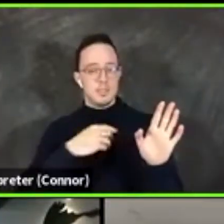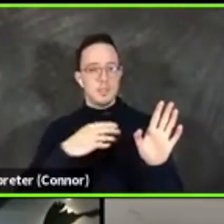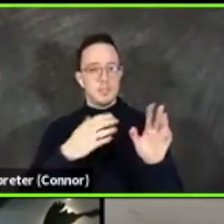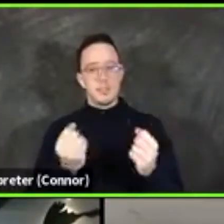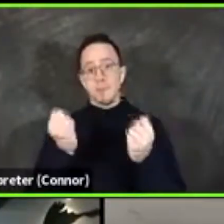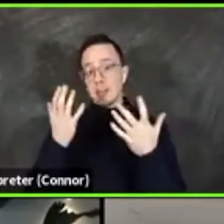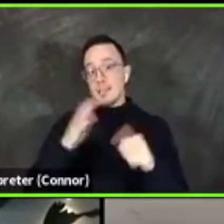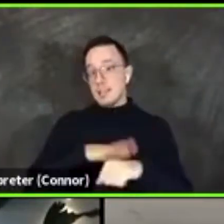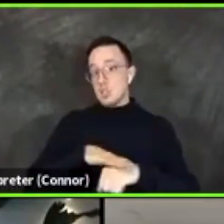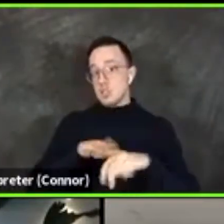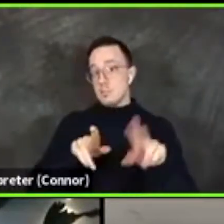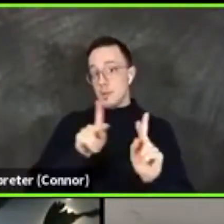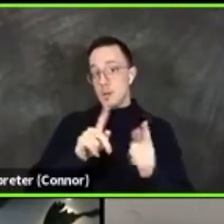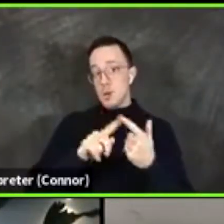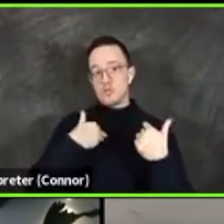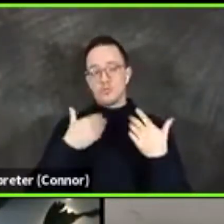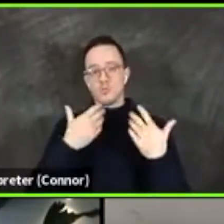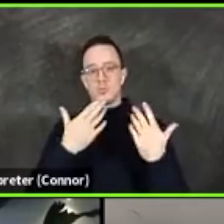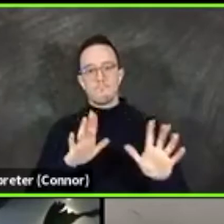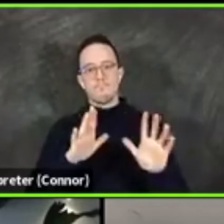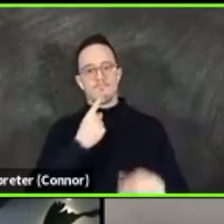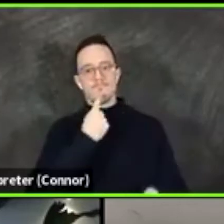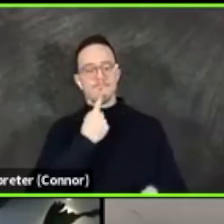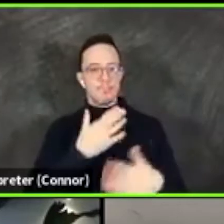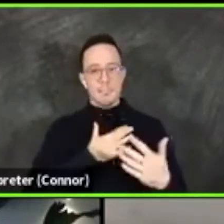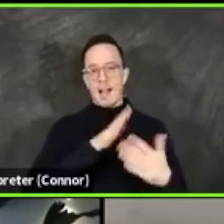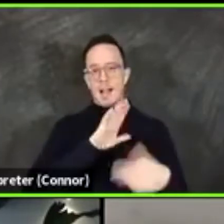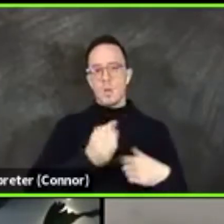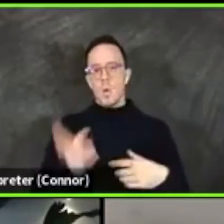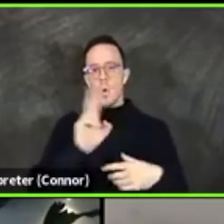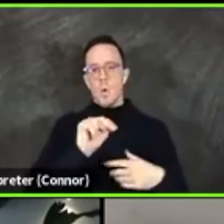PEOPLE ARE MAKING MOVES TO CITE THEIR OWN SPECIFICITY IN TERMS OF THEIR OWN LINEAGE,